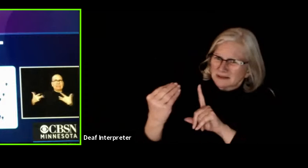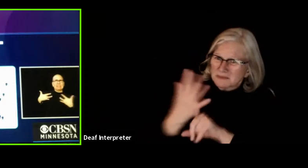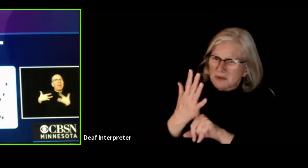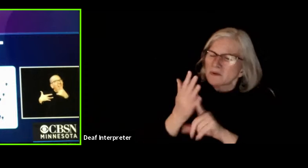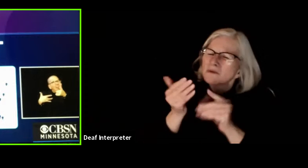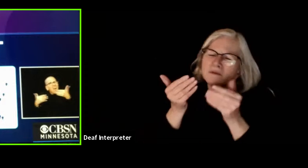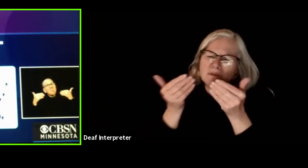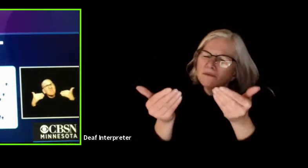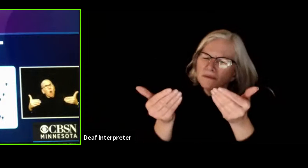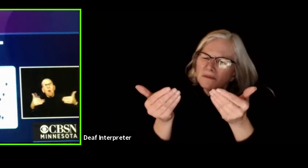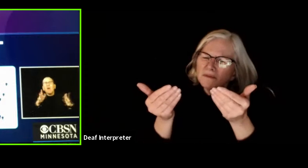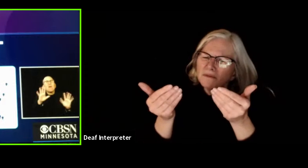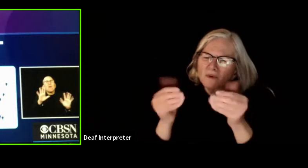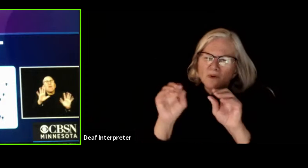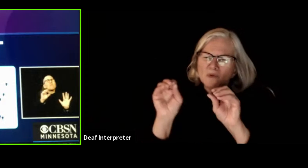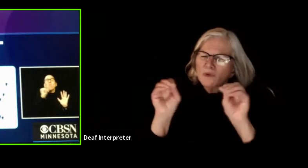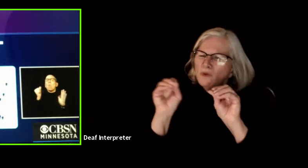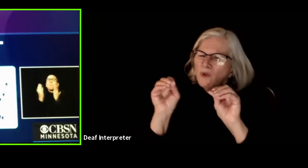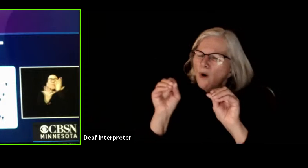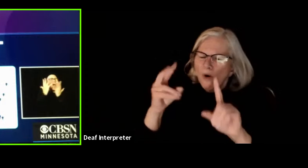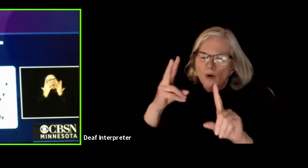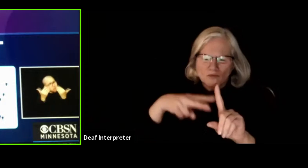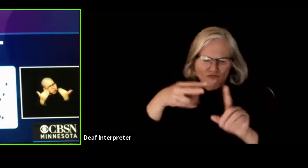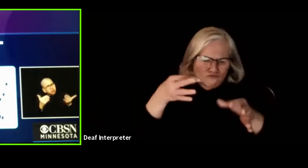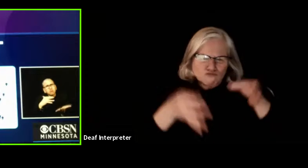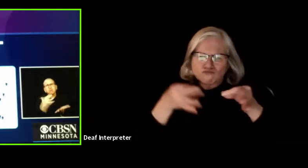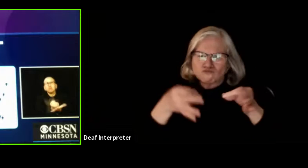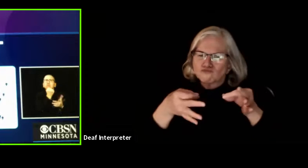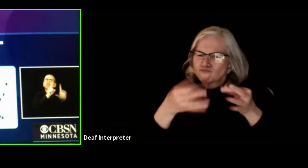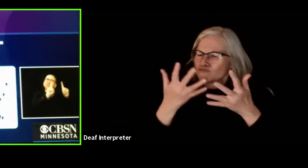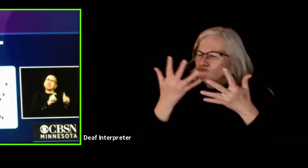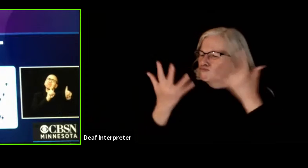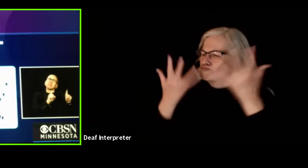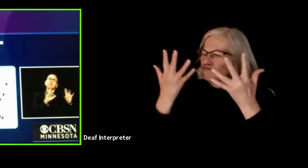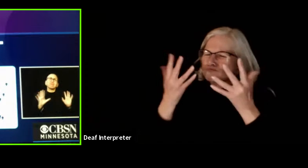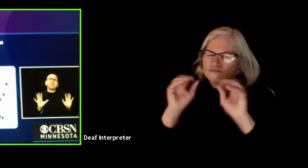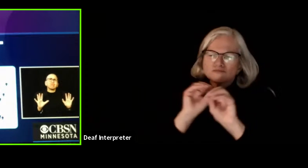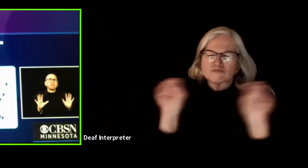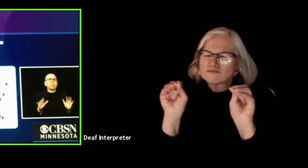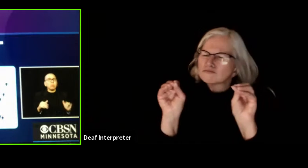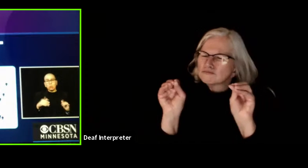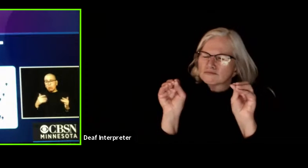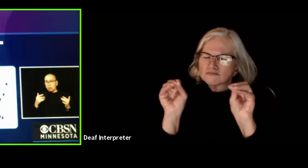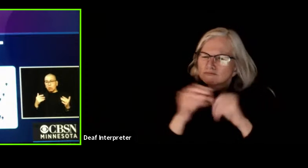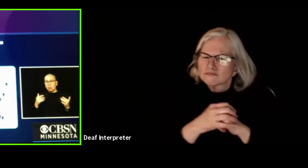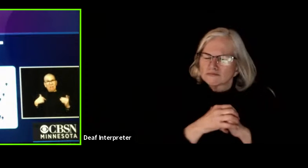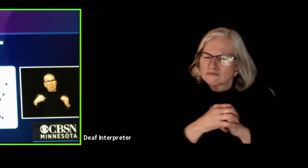PICK THIS UP, WE KNOW, THEN, TO GET YOU THE CARE IF YOU NEED IT. IF YOU'RE ASYMPTOMATIC AND NOT GOOD AND THAT'S A LARGE NUMBER